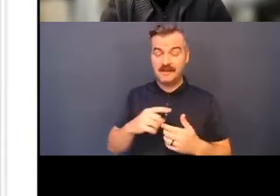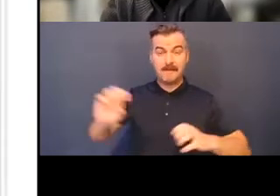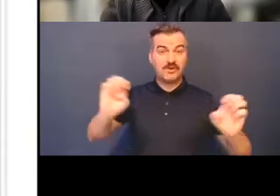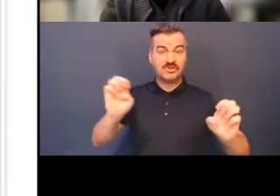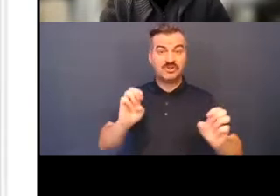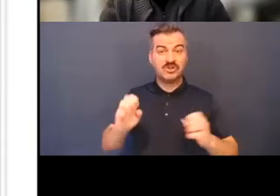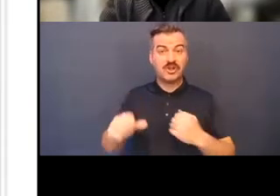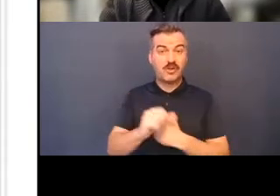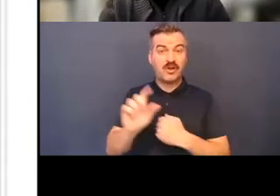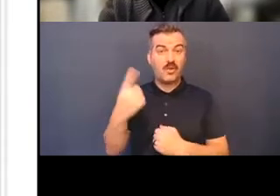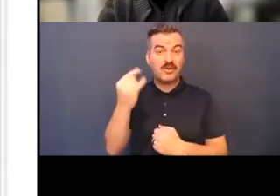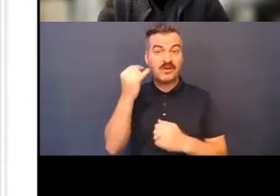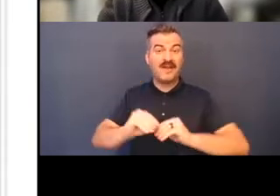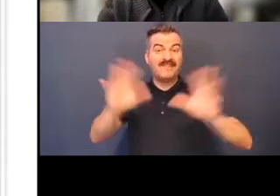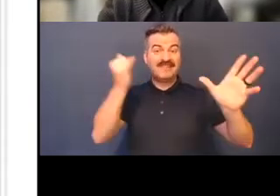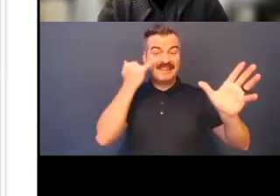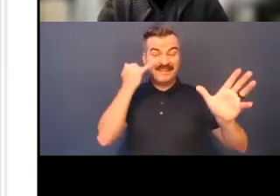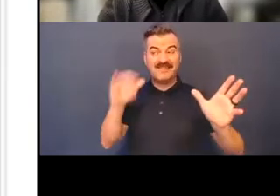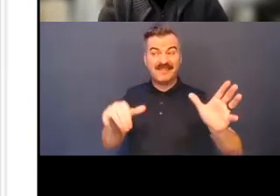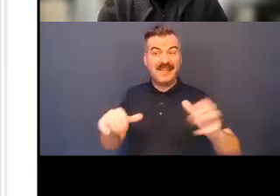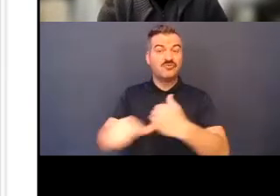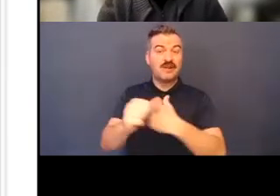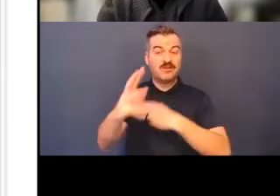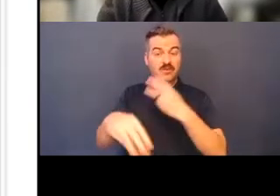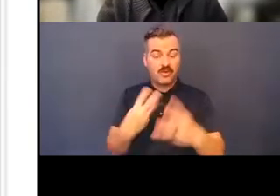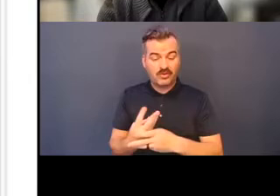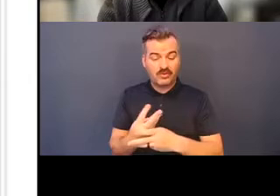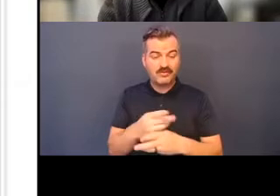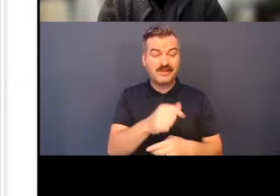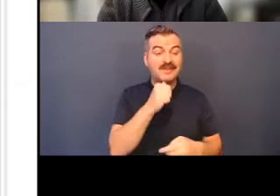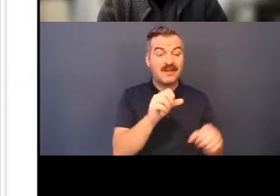15:39:27 the world that sustains and extends the non disabled body due to its organization